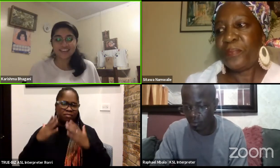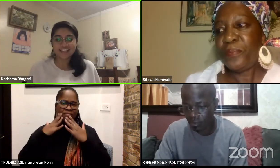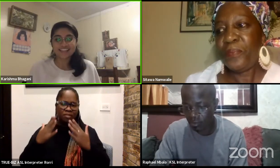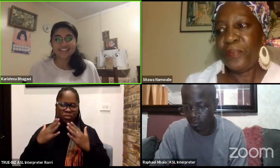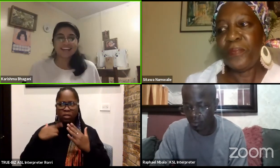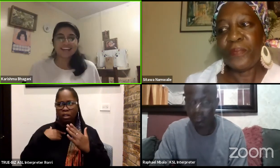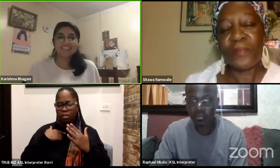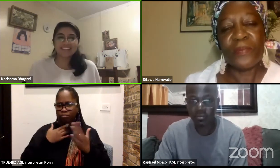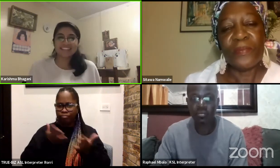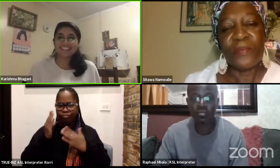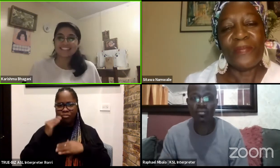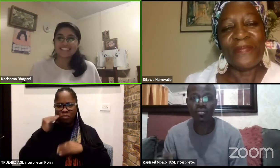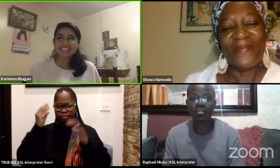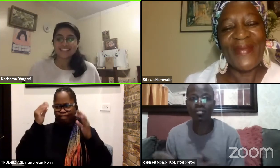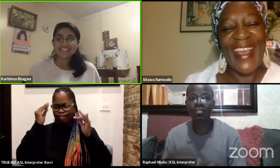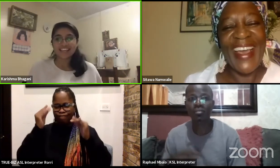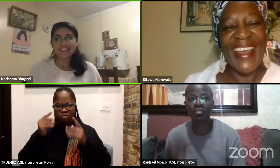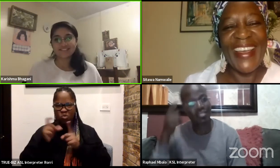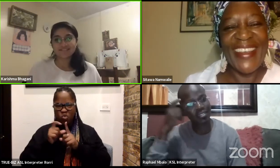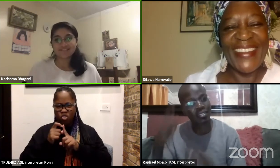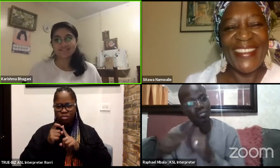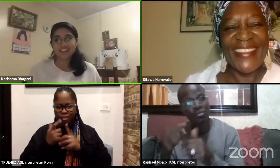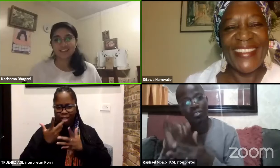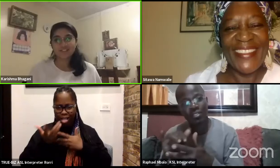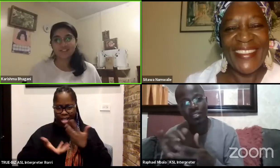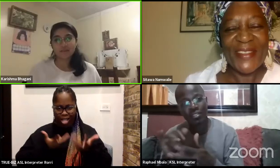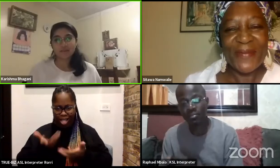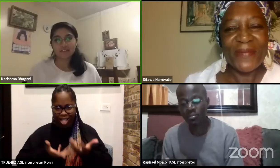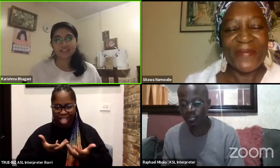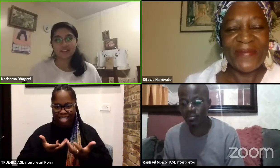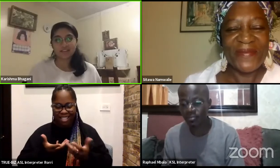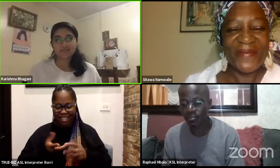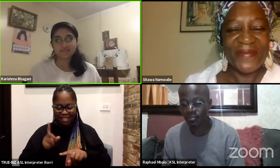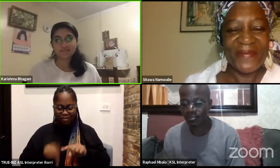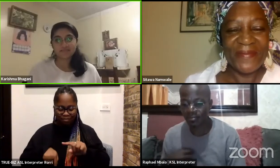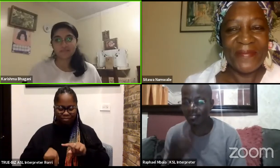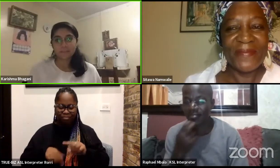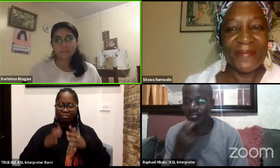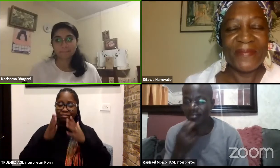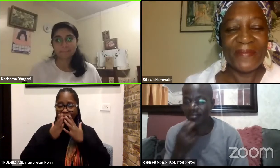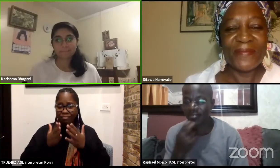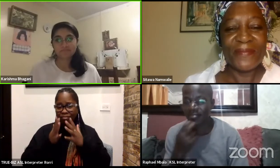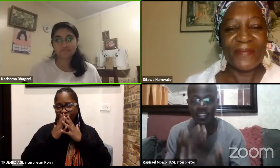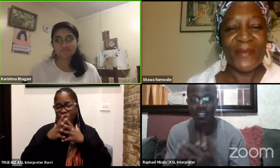I'm lost for words myself, as you can see. So thank you. Thank you very much, Sitawa. Thank you.